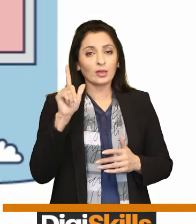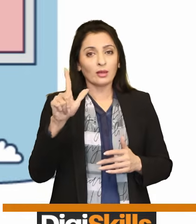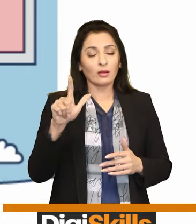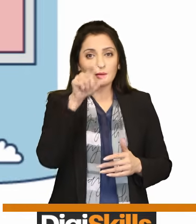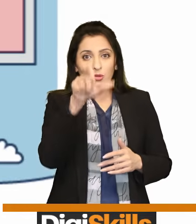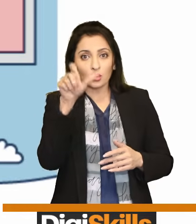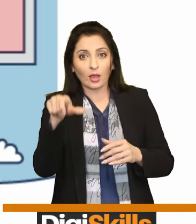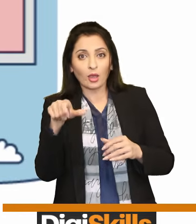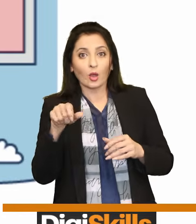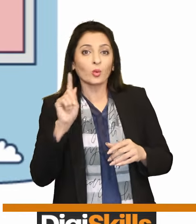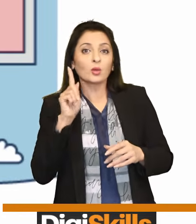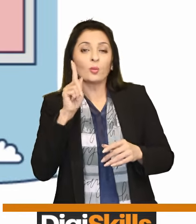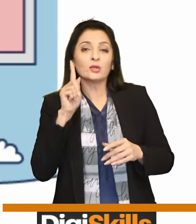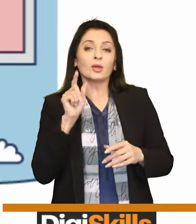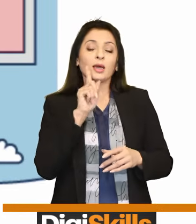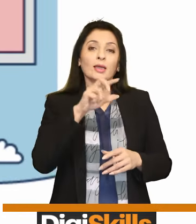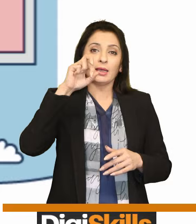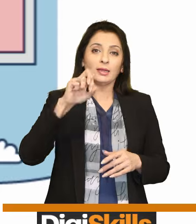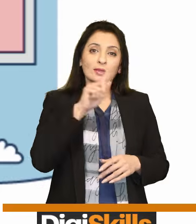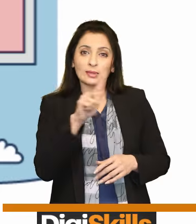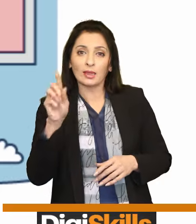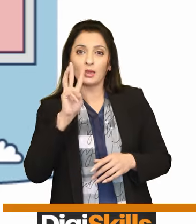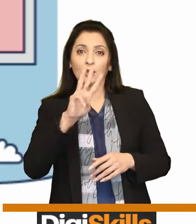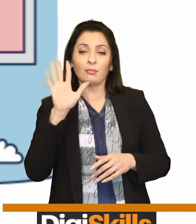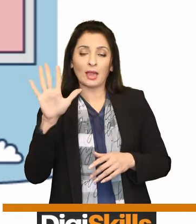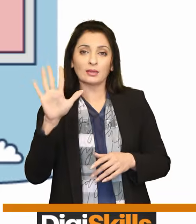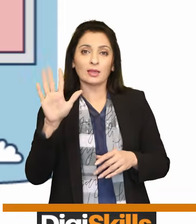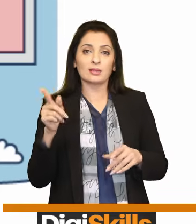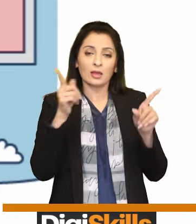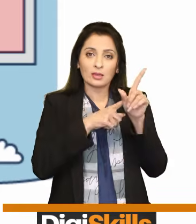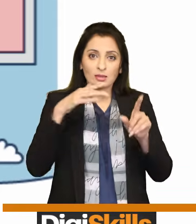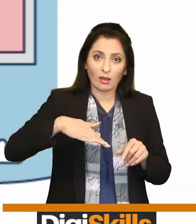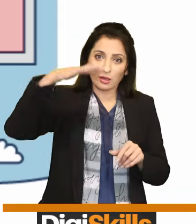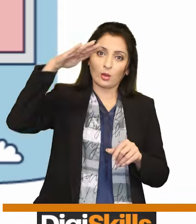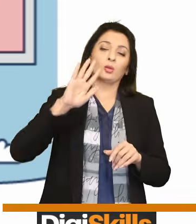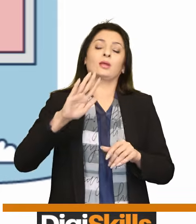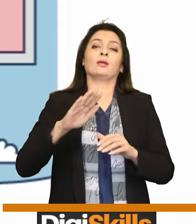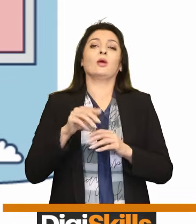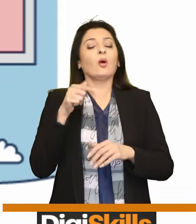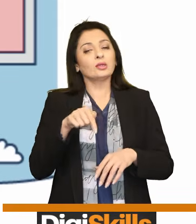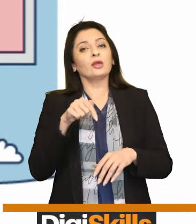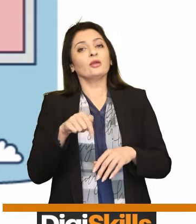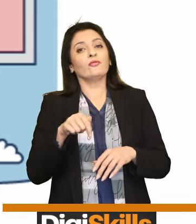of freelancers are between the age of 18 to 35. That means, age of freelancing is in between 18 and 35 years.